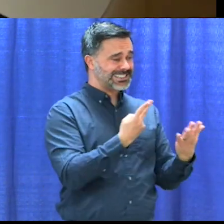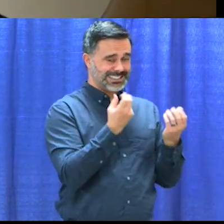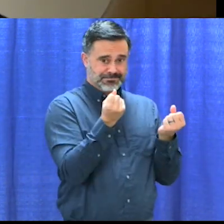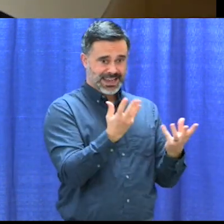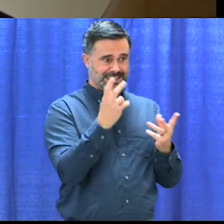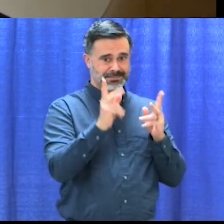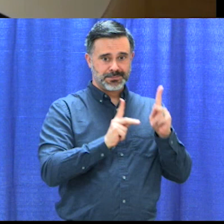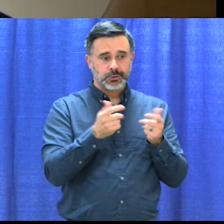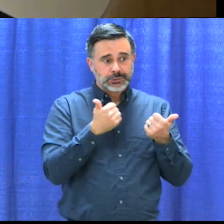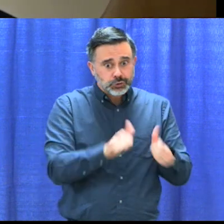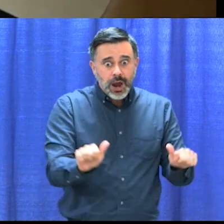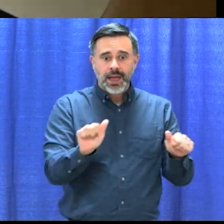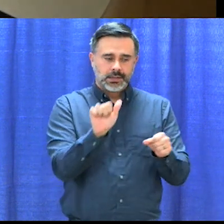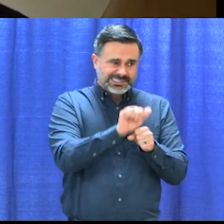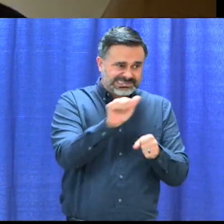what they can do to help make this happen.